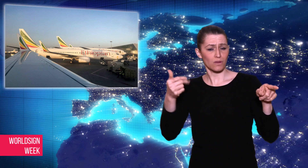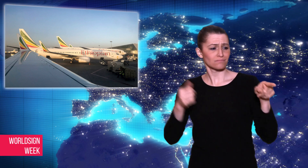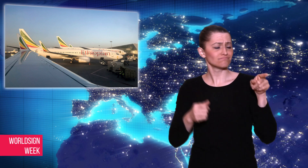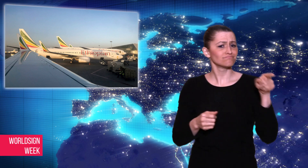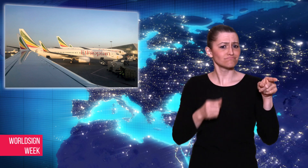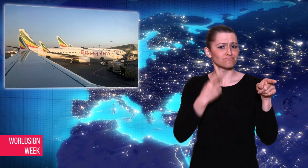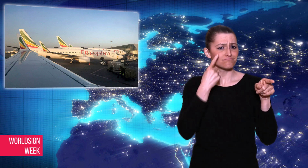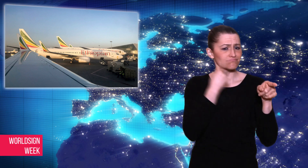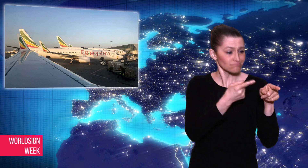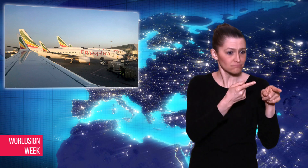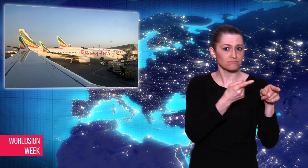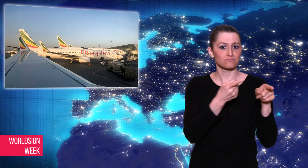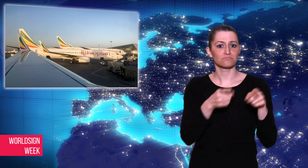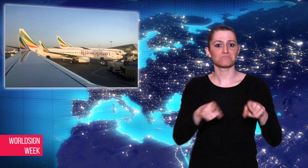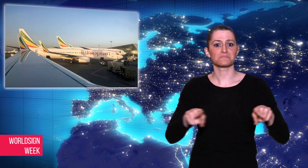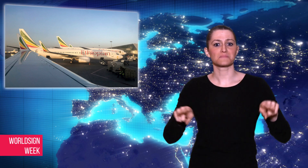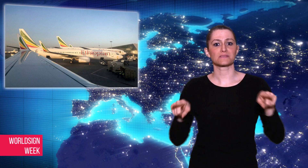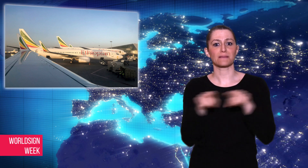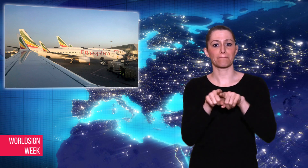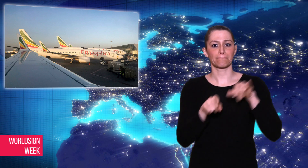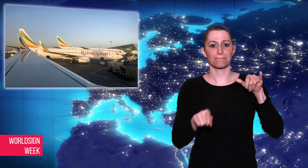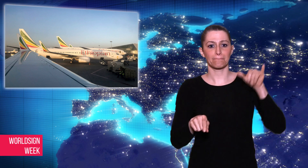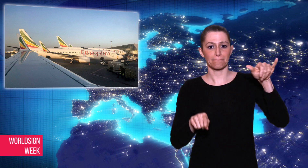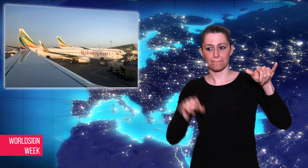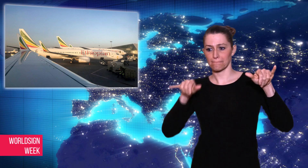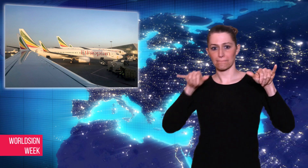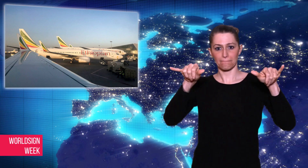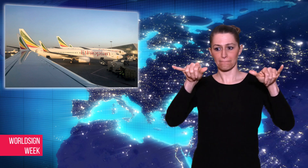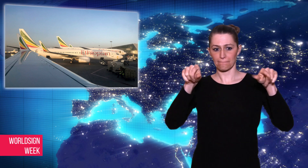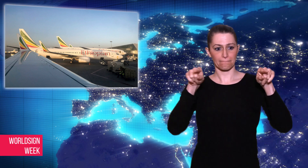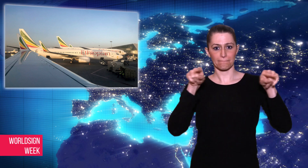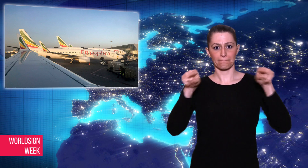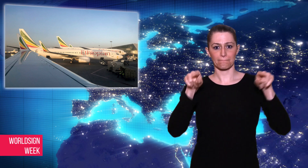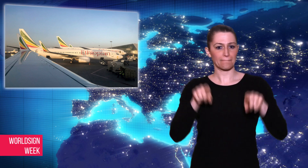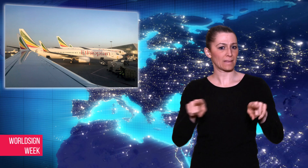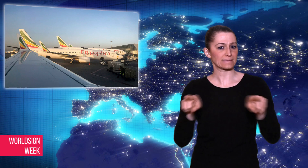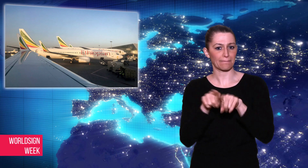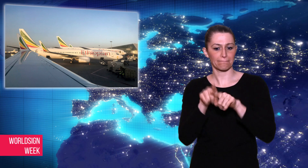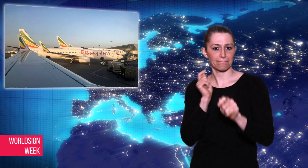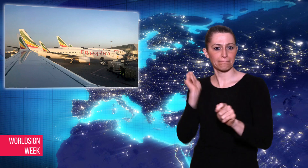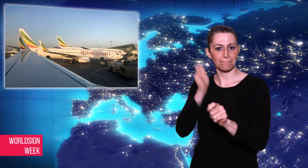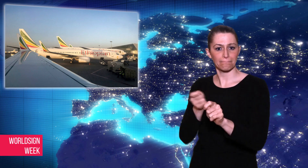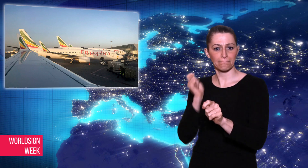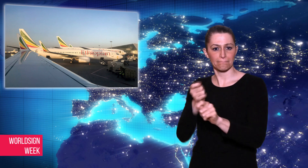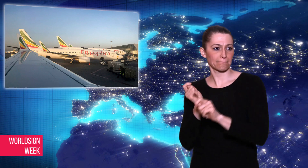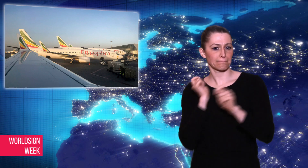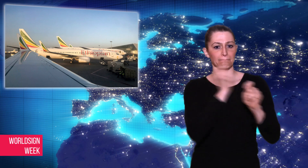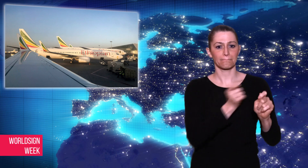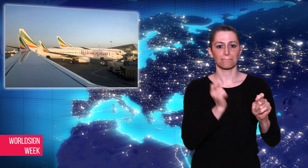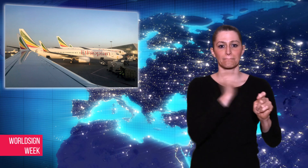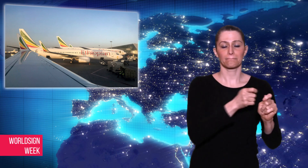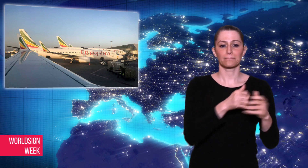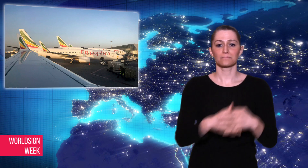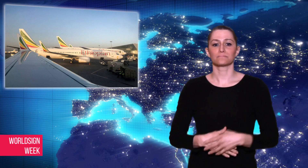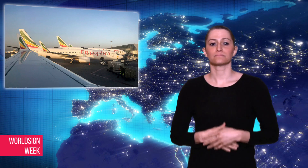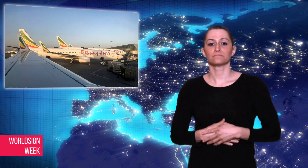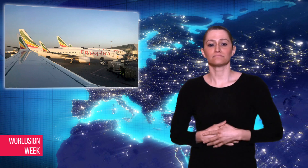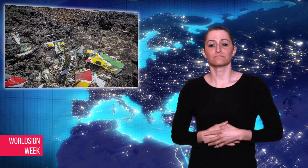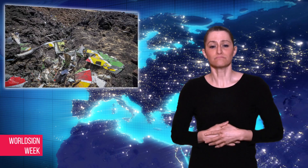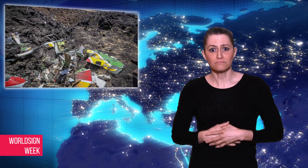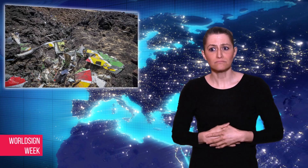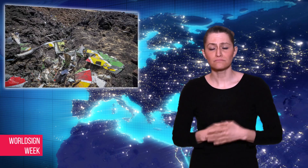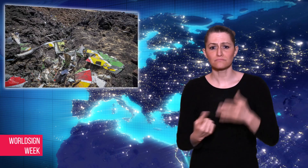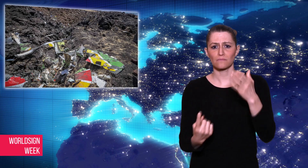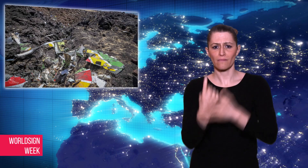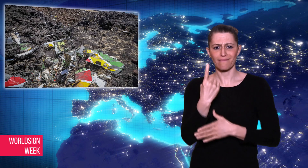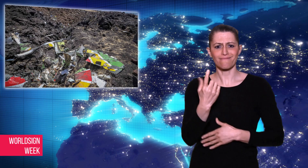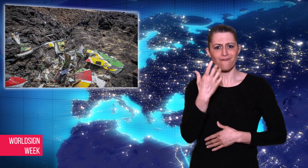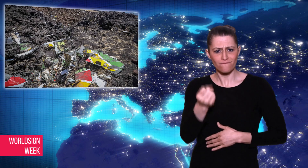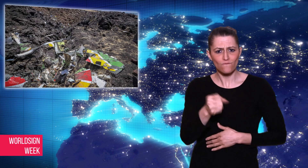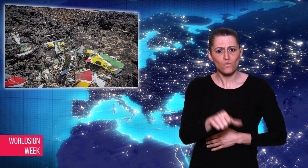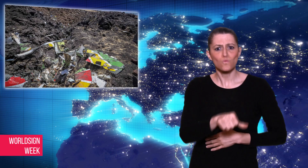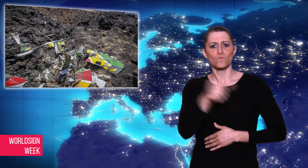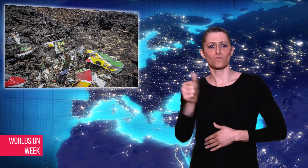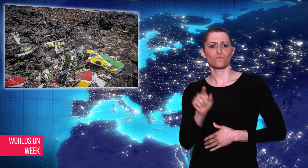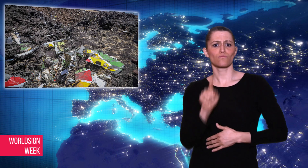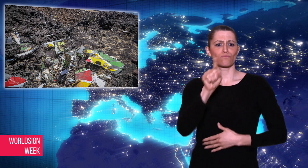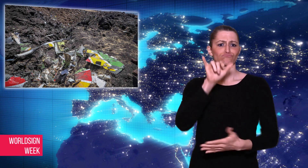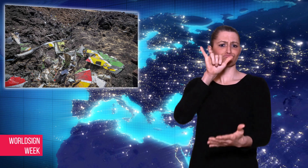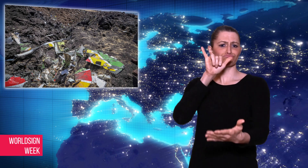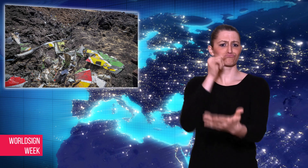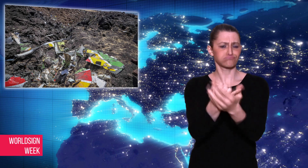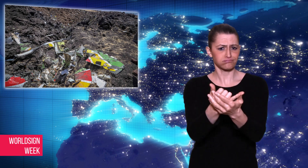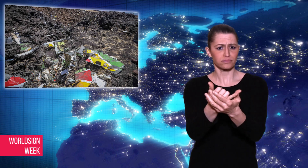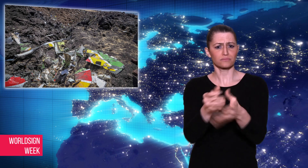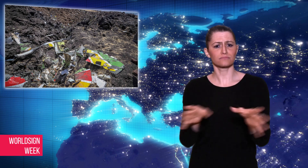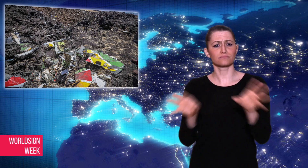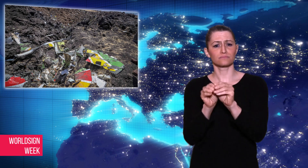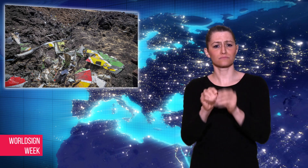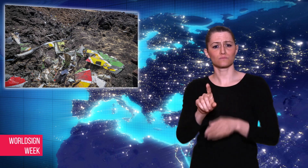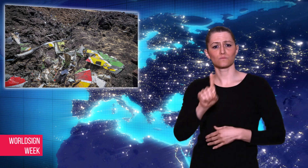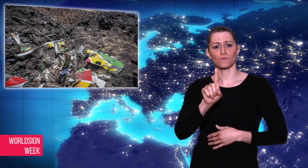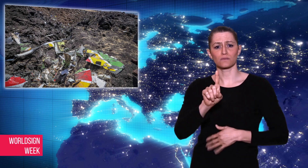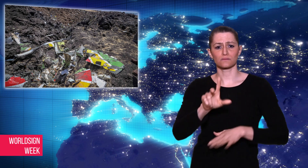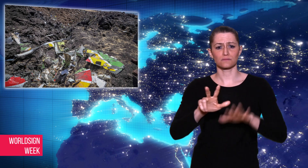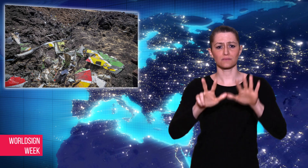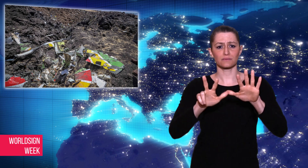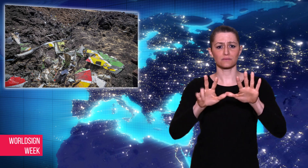plane. 189 people died in the other crash. Many governments